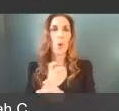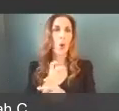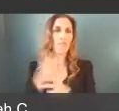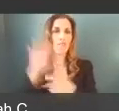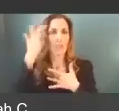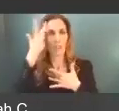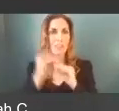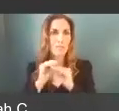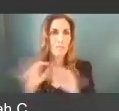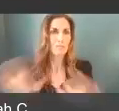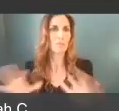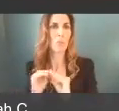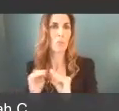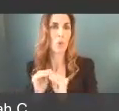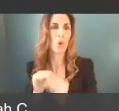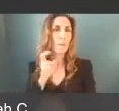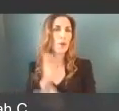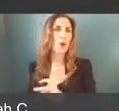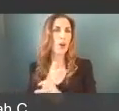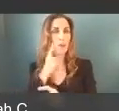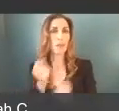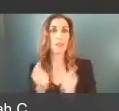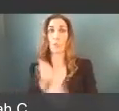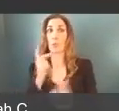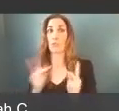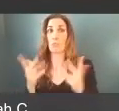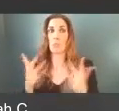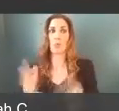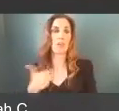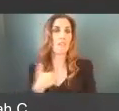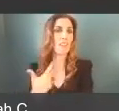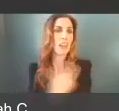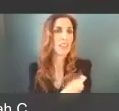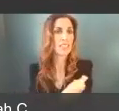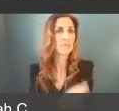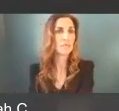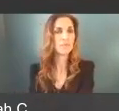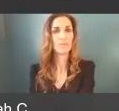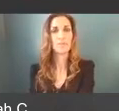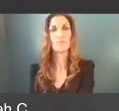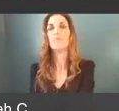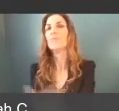one person to another because most people will be vaccinated. [Reporter] Thank you, Commissioner.